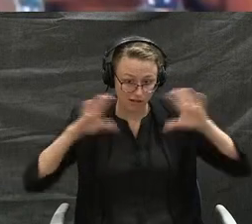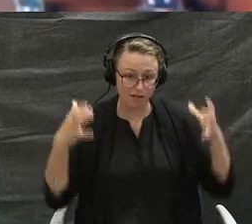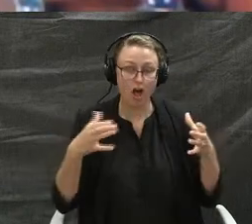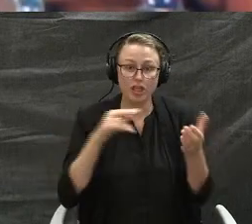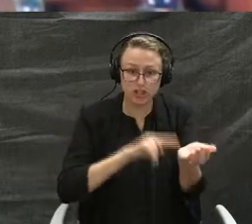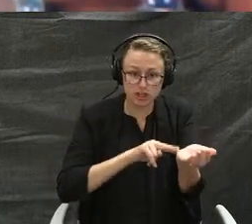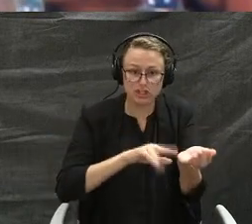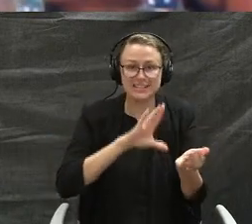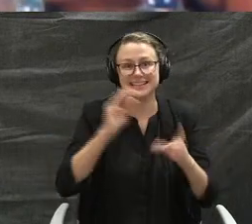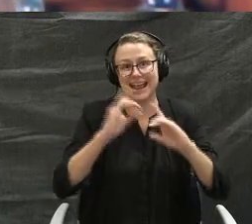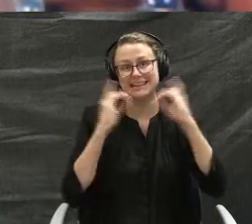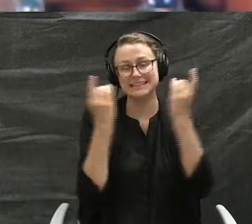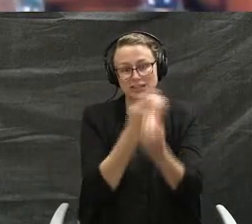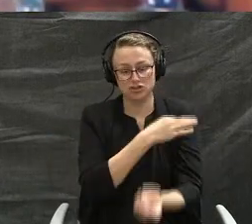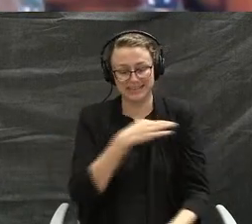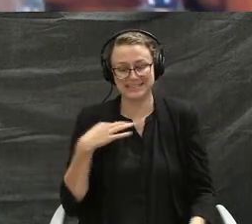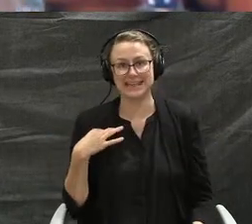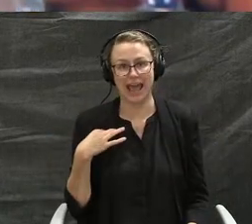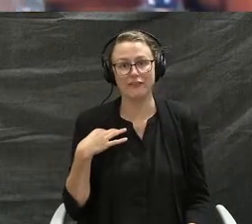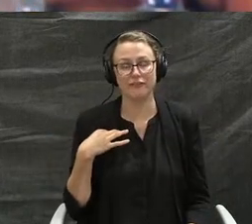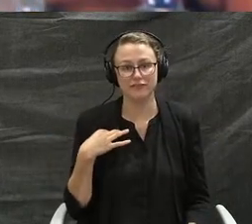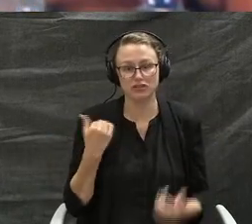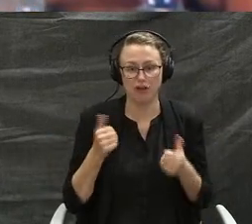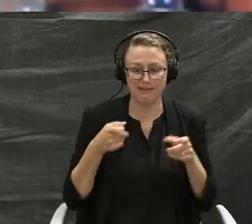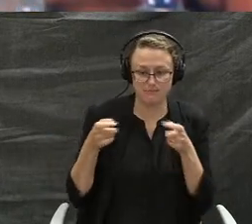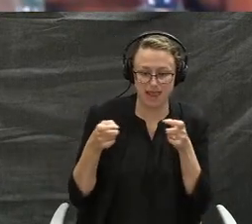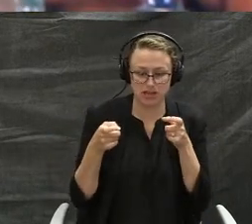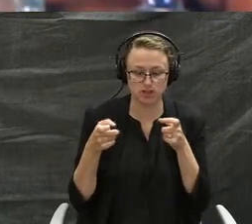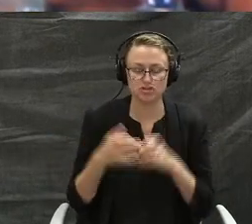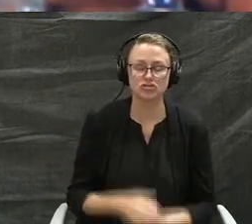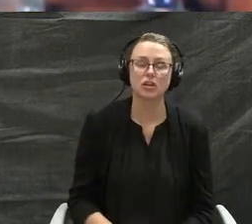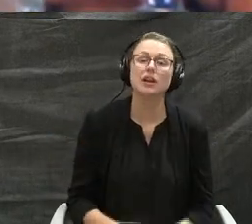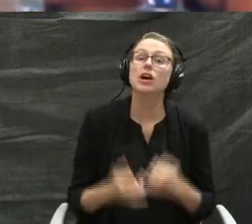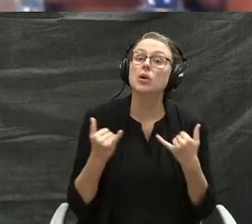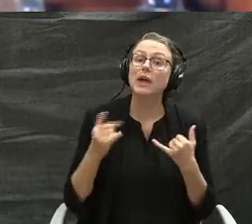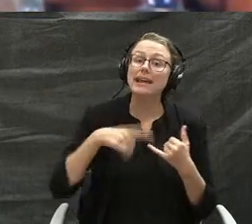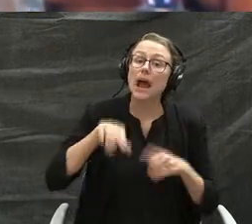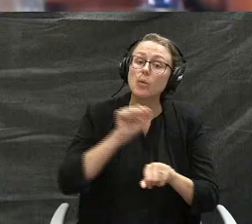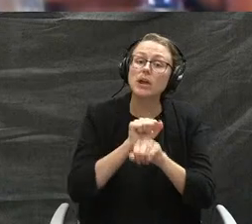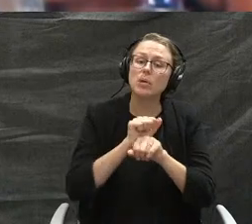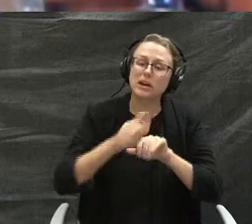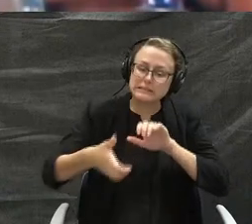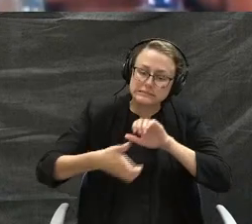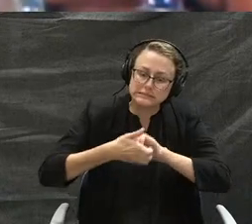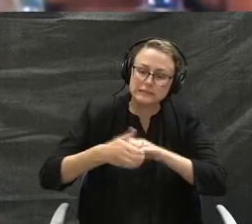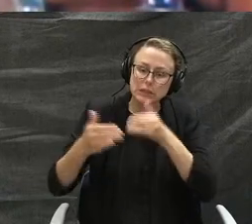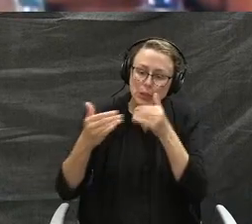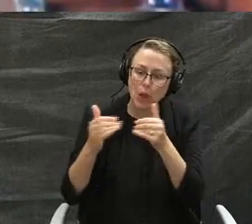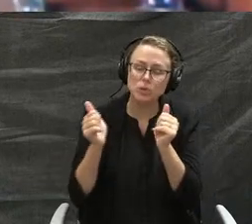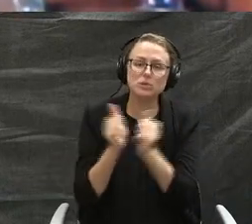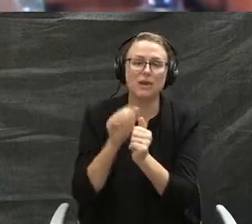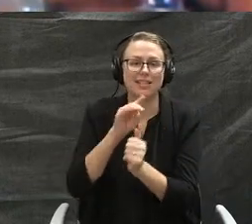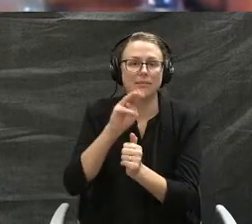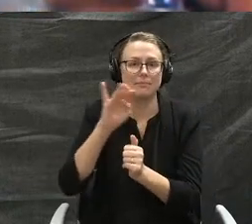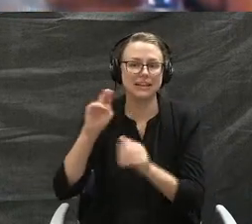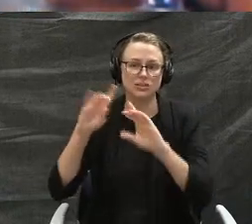managing those. At this point we are working very closely with the Minnesota Department of Health and using their exclusion